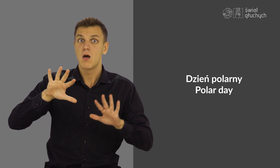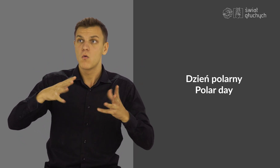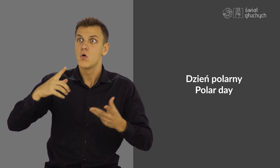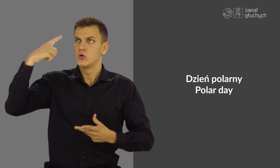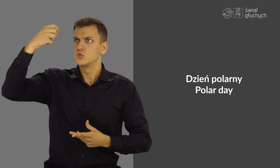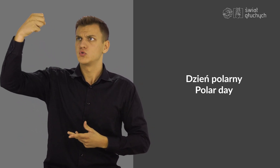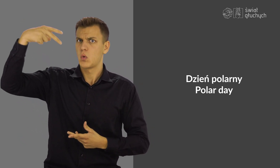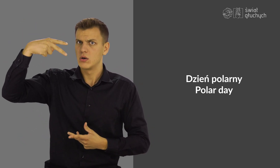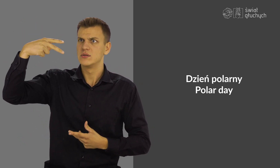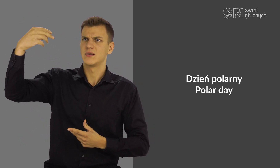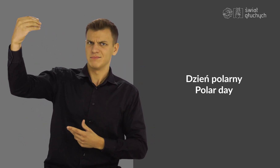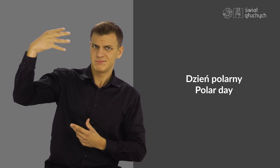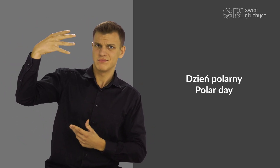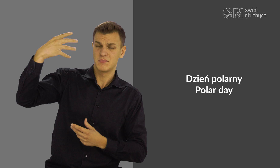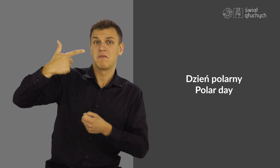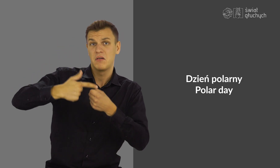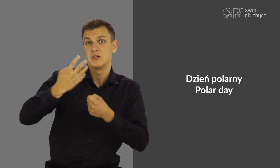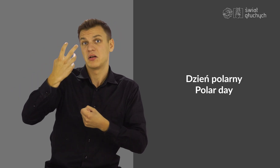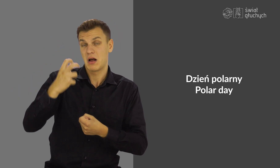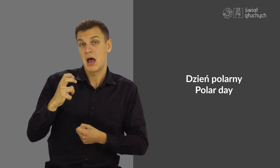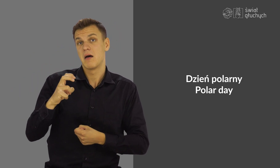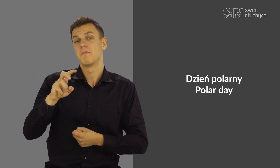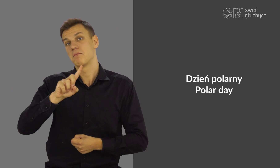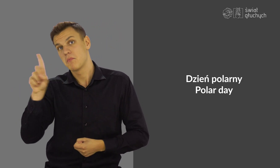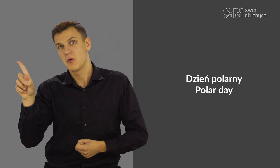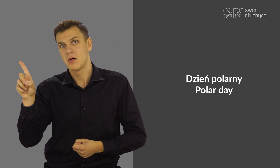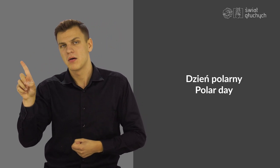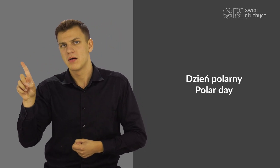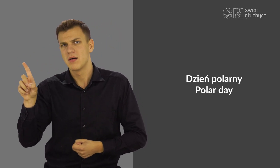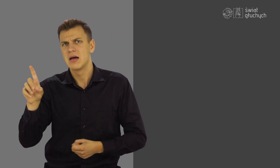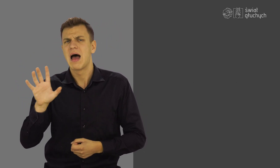That is, we see the Sun in the sky for 24 hours or more,